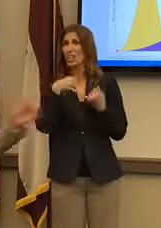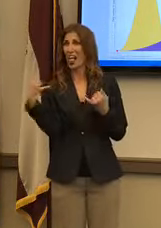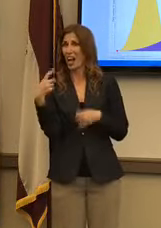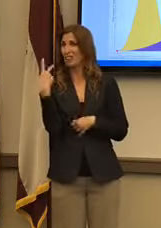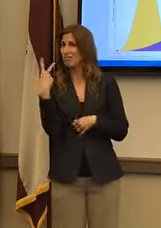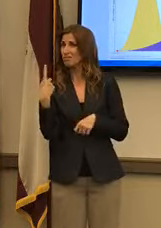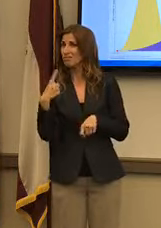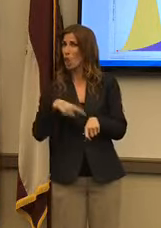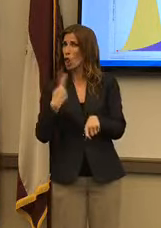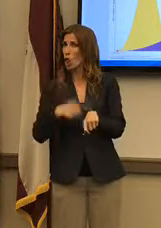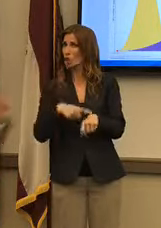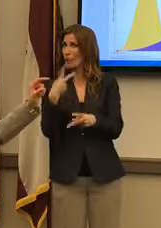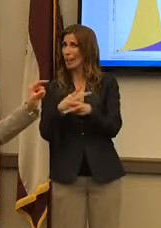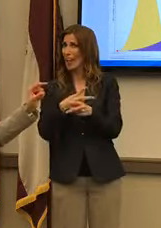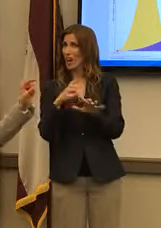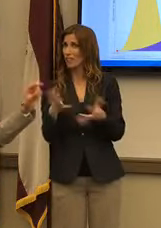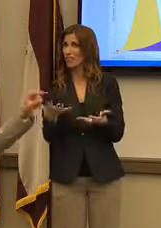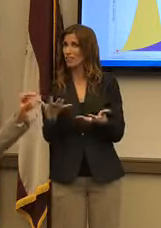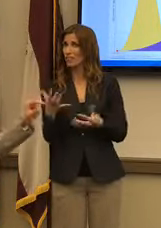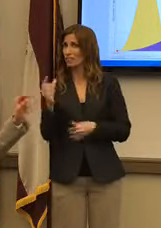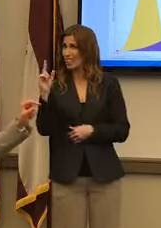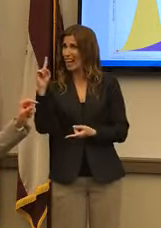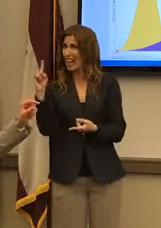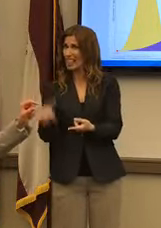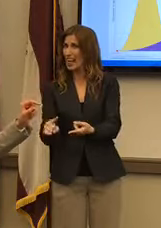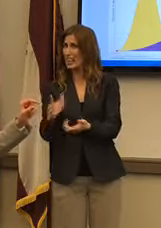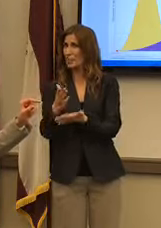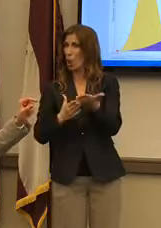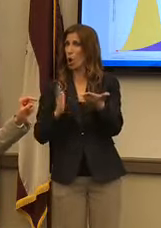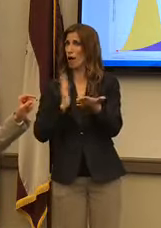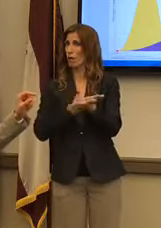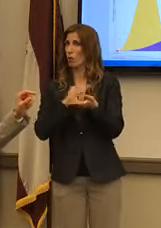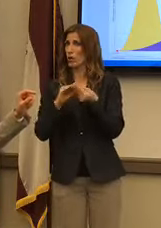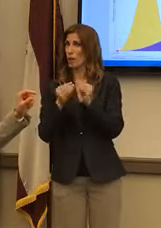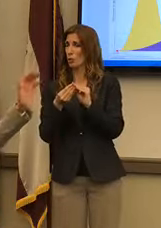long-term care facilities is is a much smaller fraction of our cases the